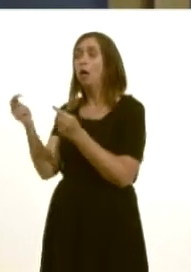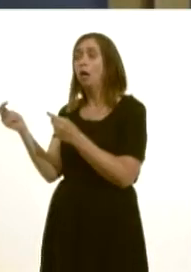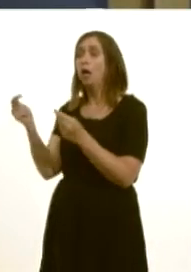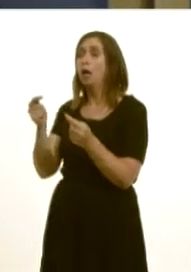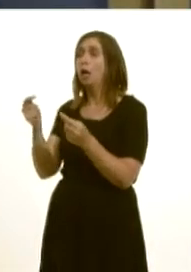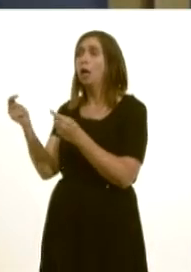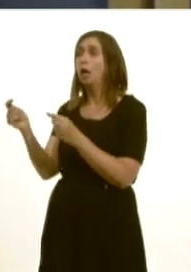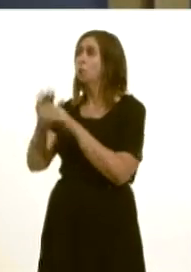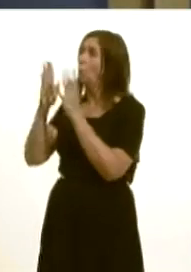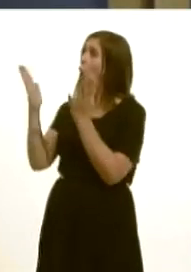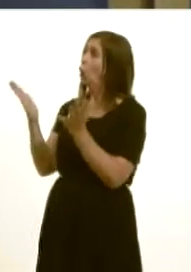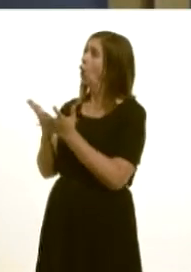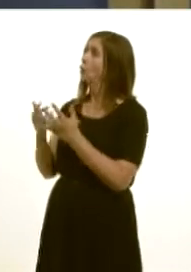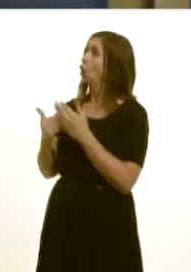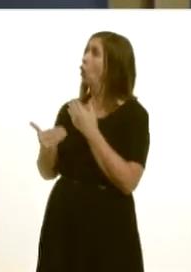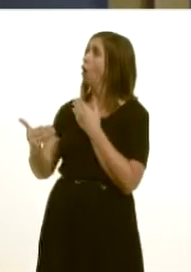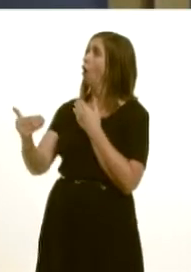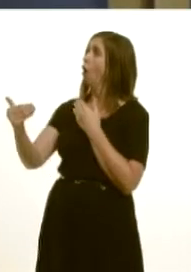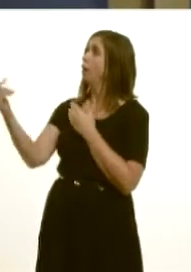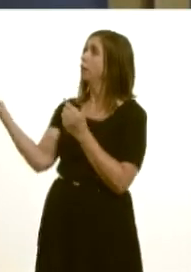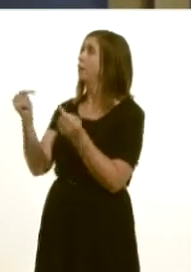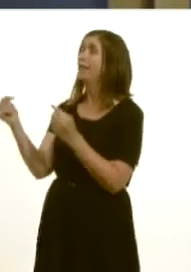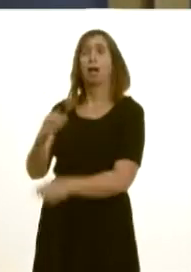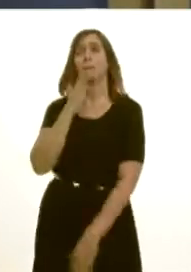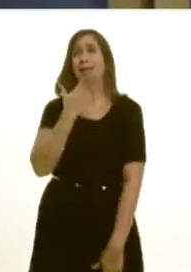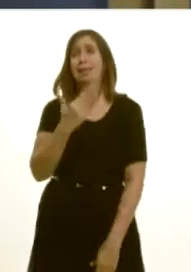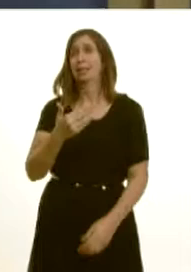not want to be talking about this issue in 12 years’ time, and we need action now,